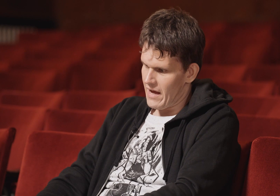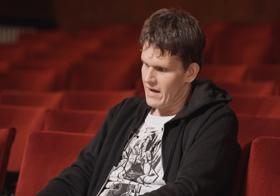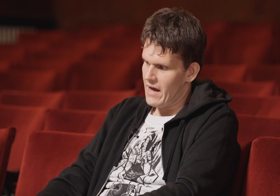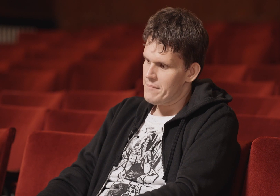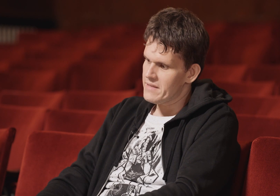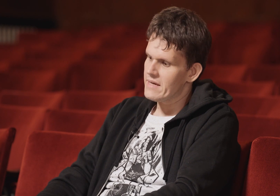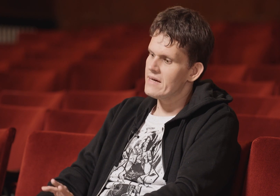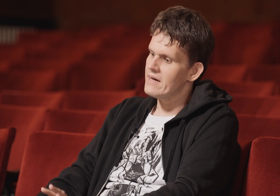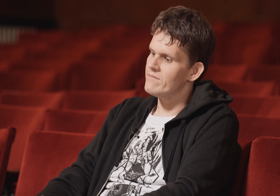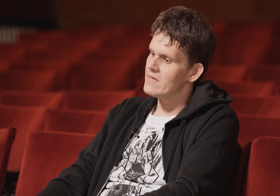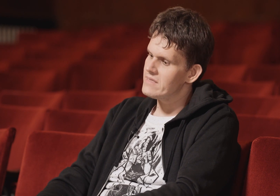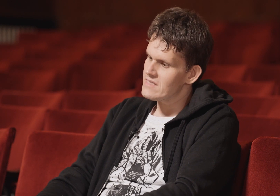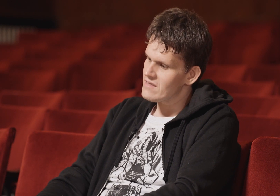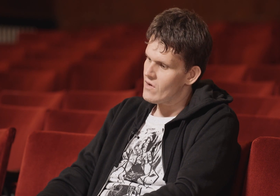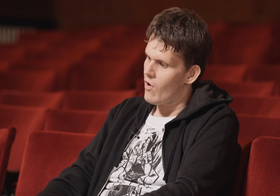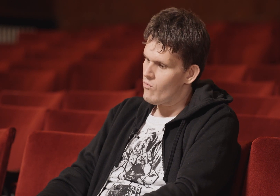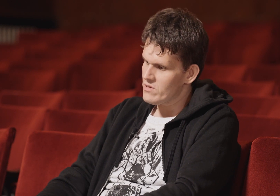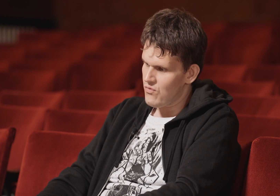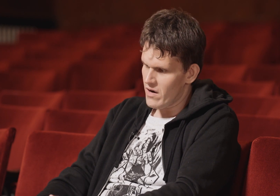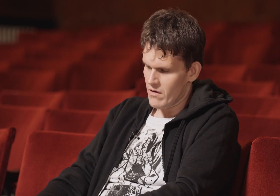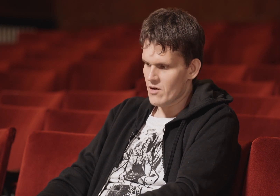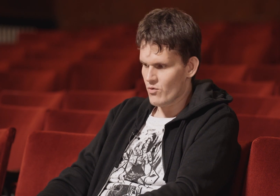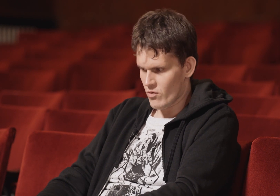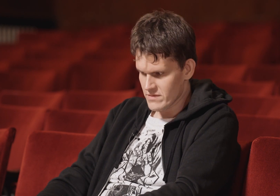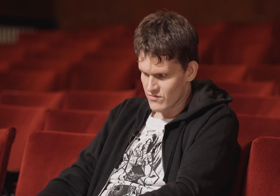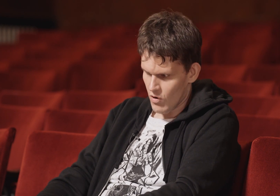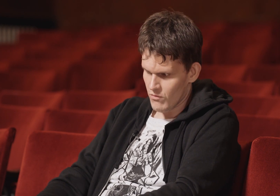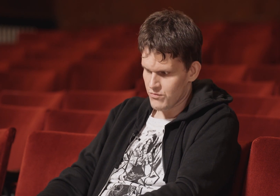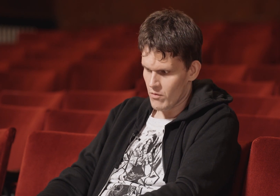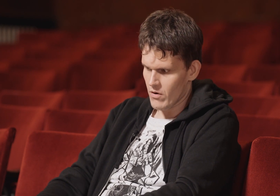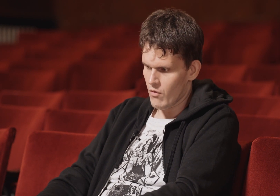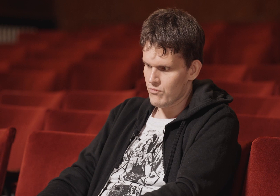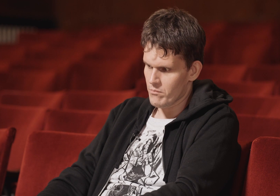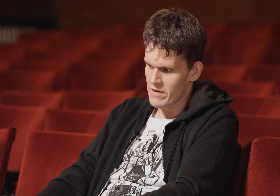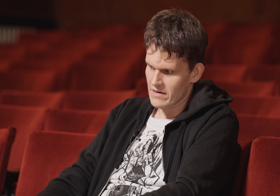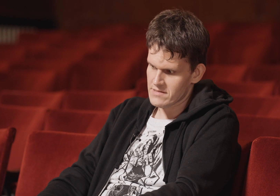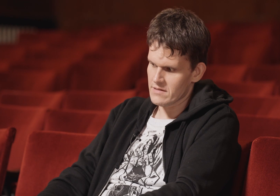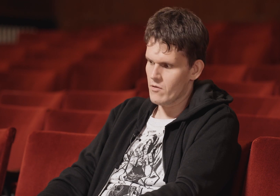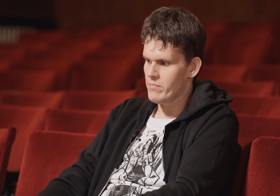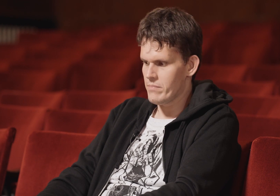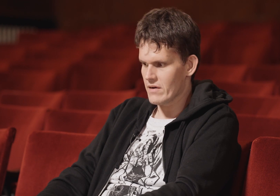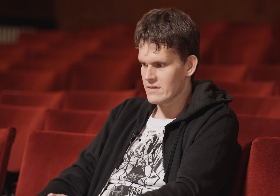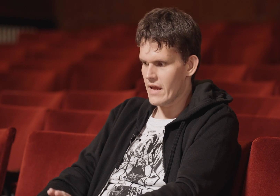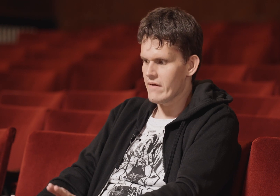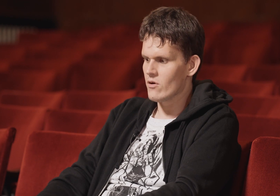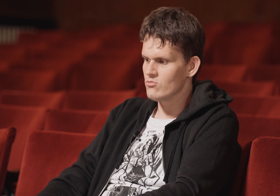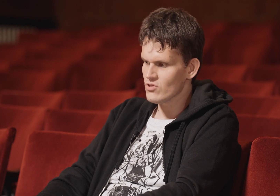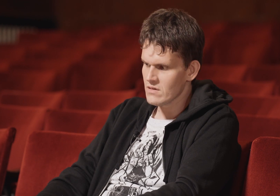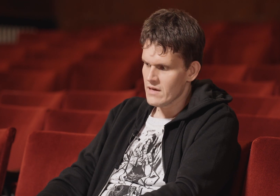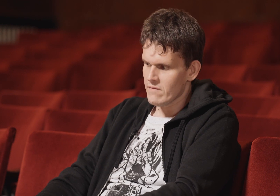There is one of our performance from Parity Inclusion,